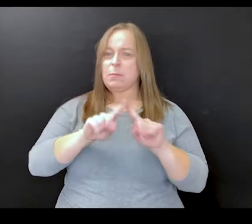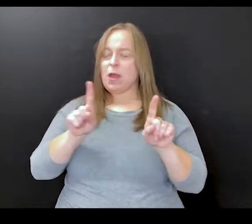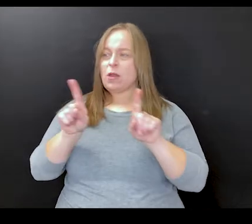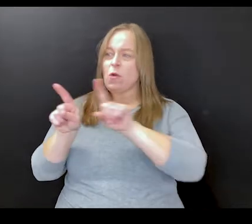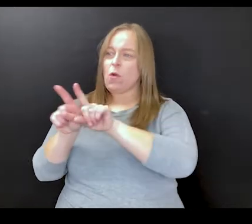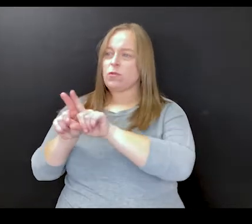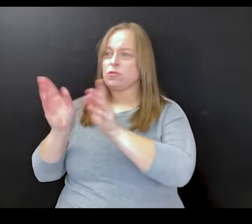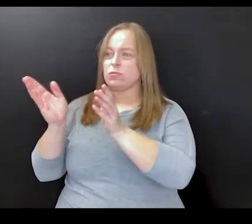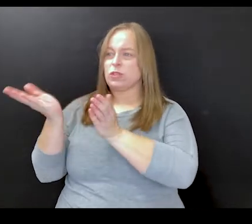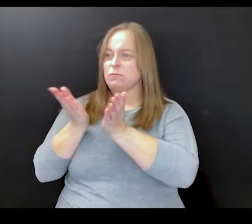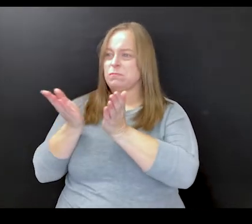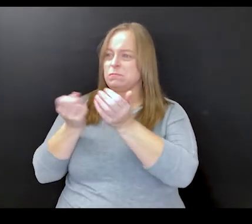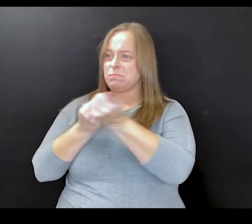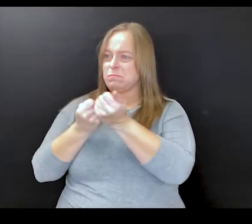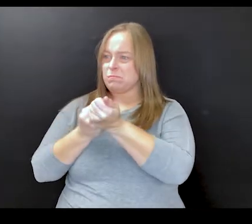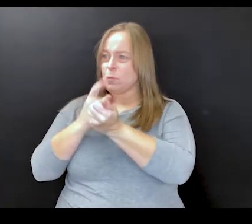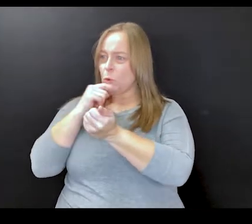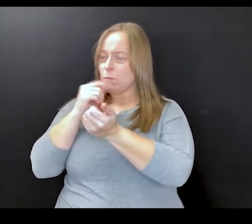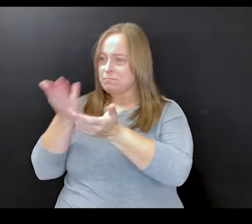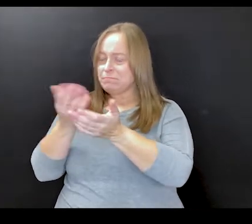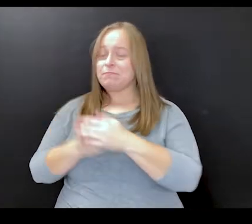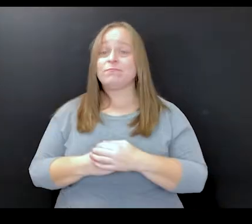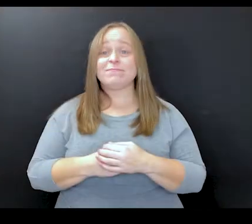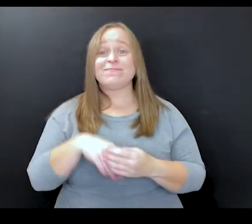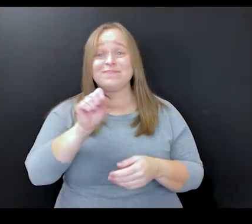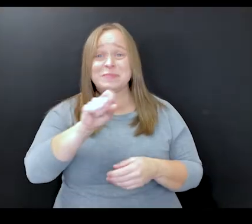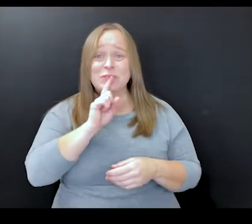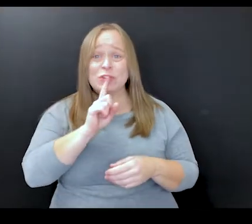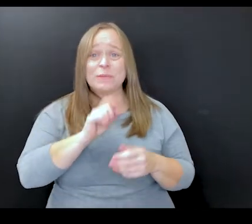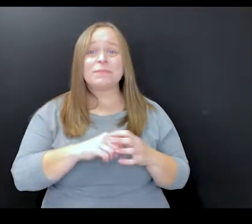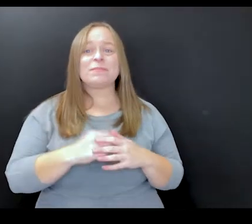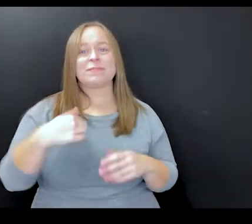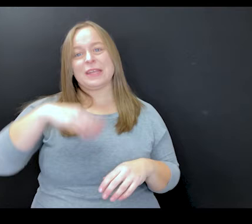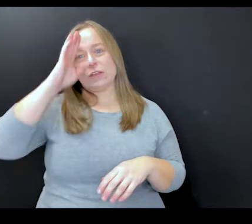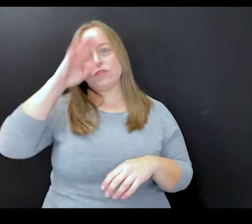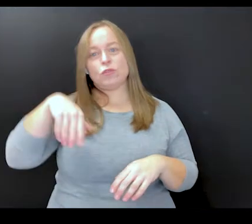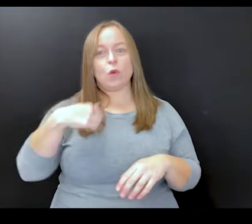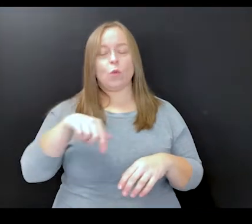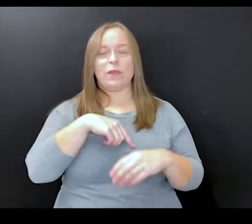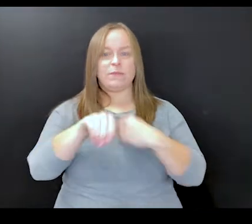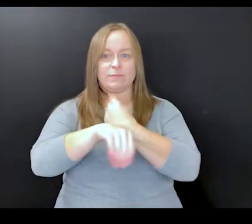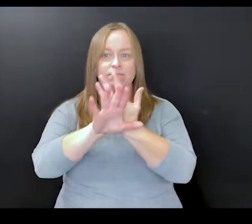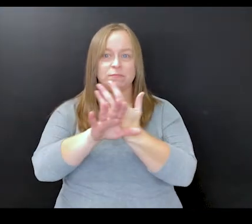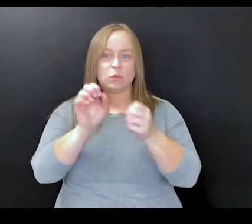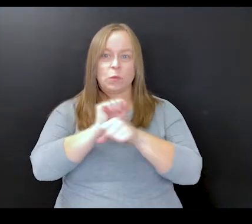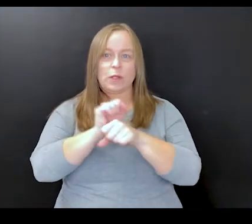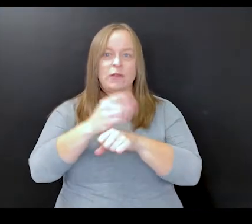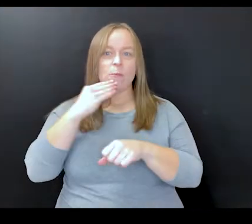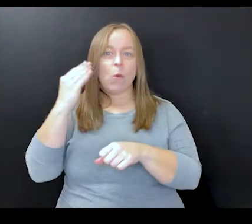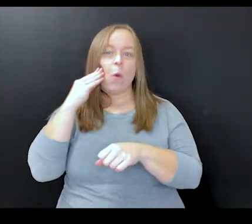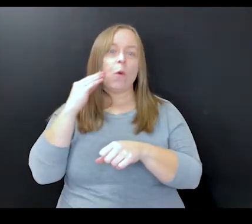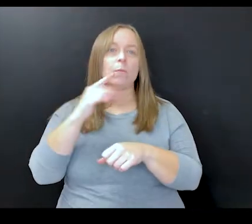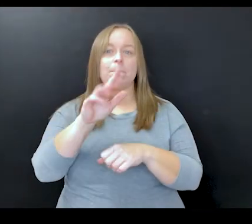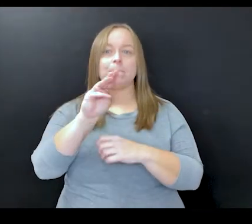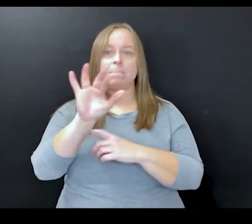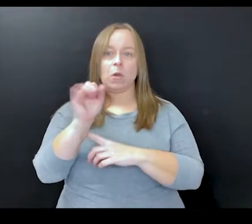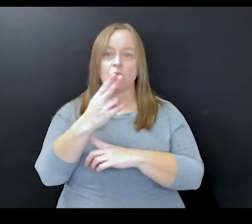but also the community that we serve. [Tim] We have been, as you know, remote since March of 2020,